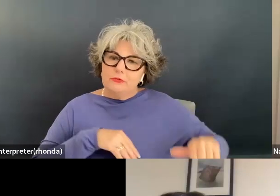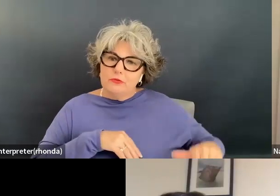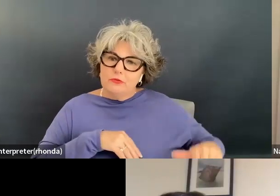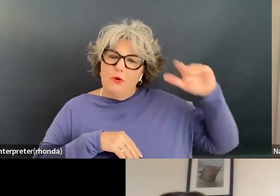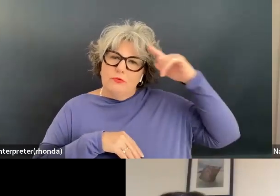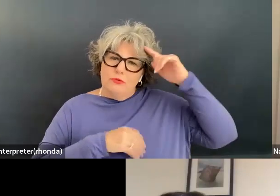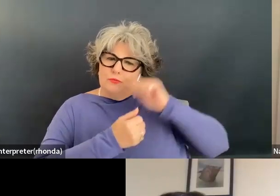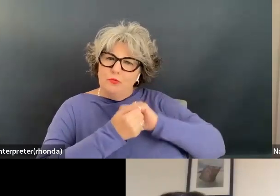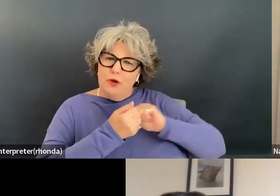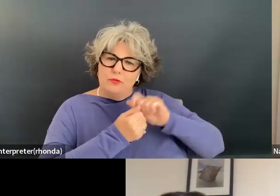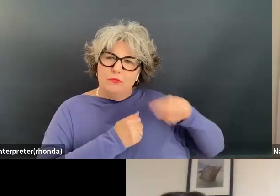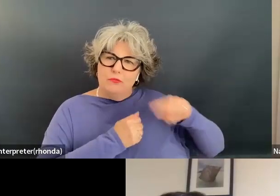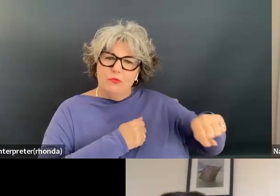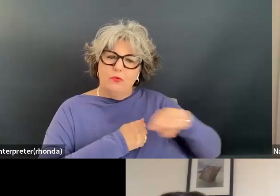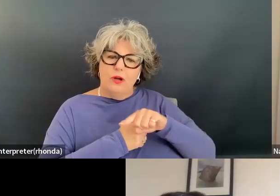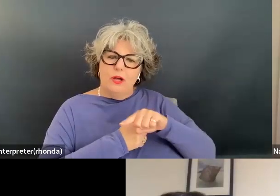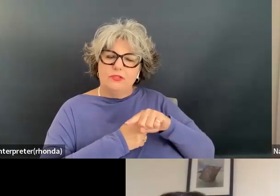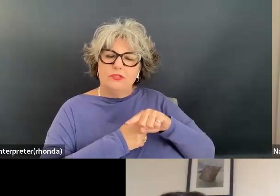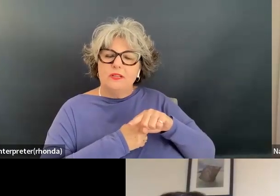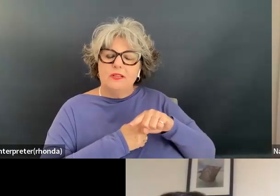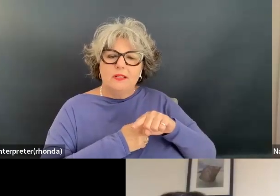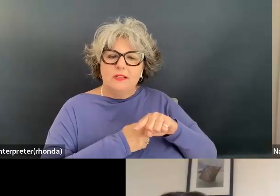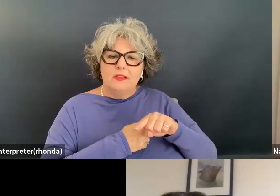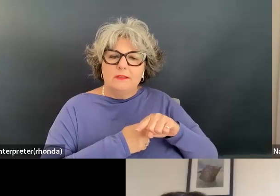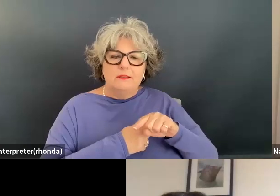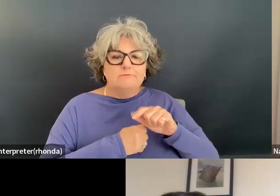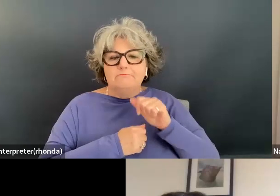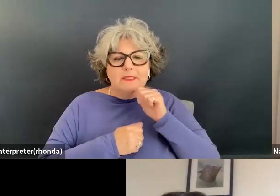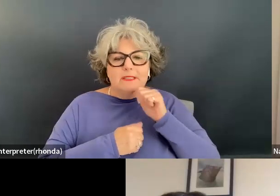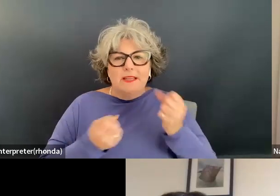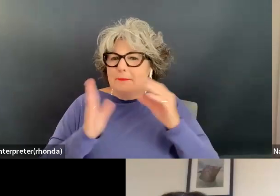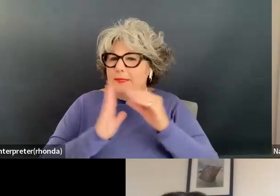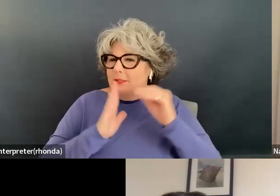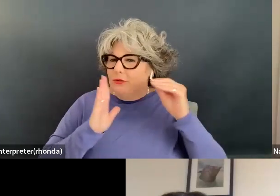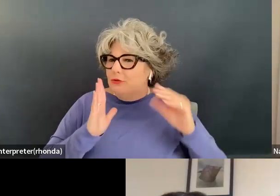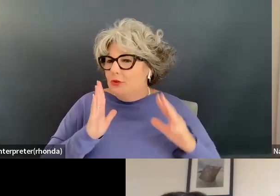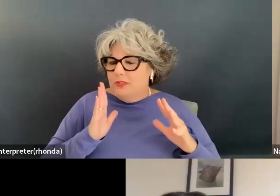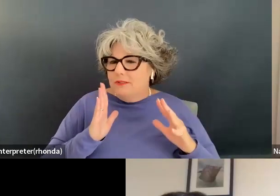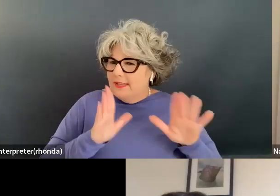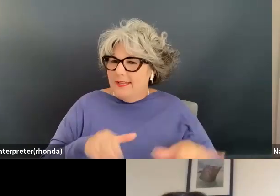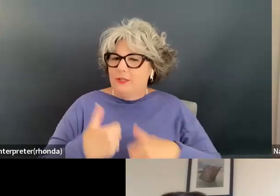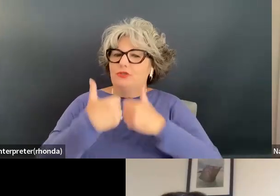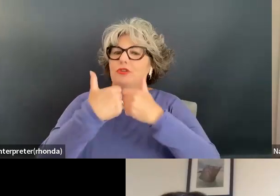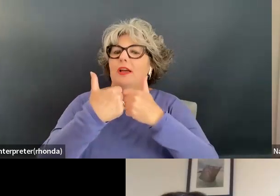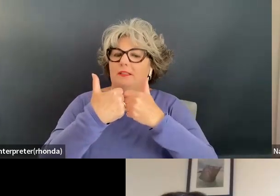And there are not so many kids who can challenge that when they're older